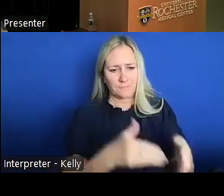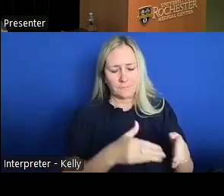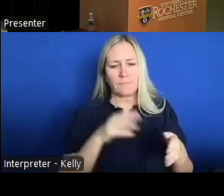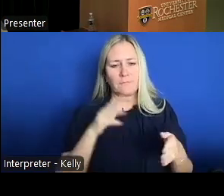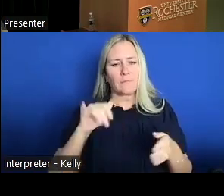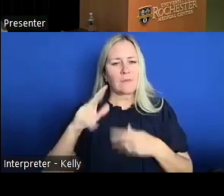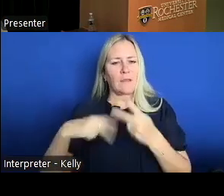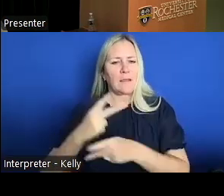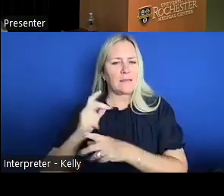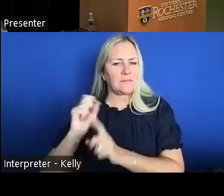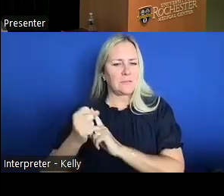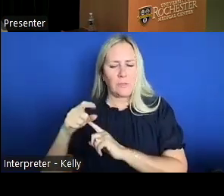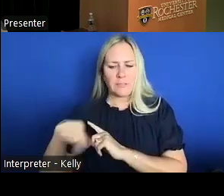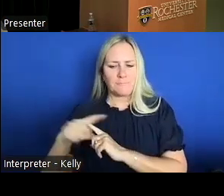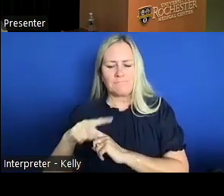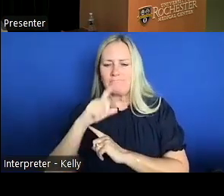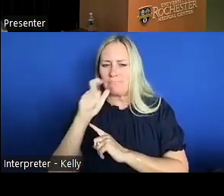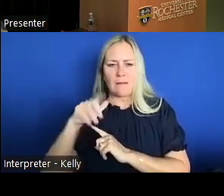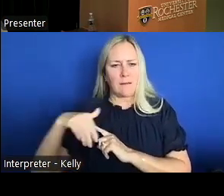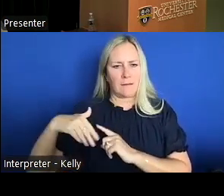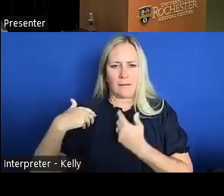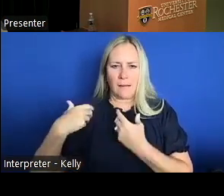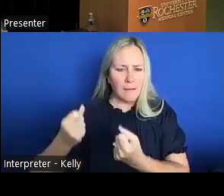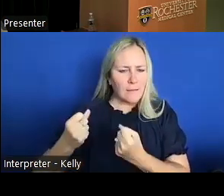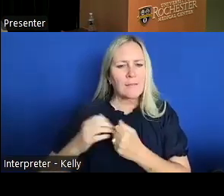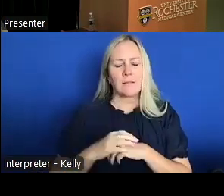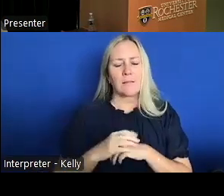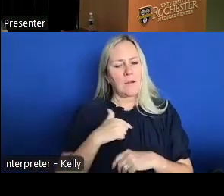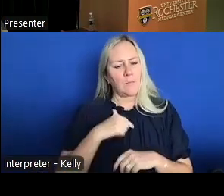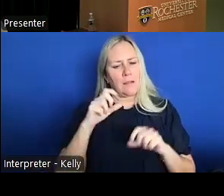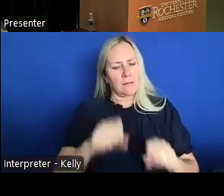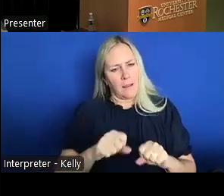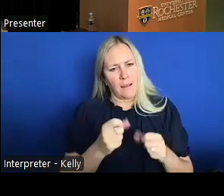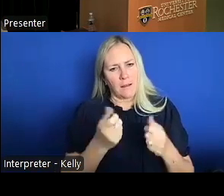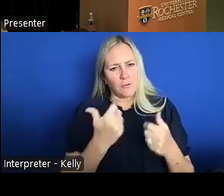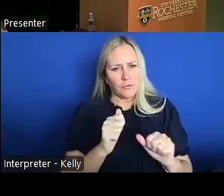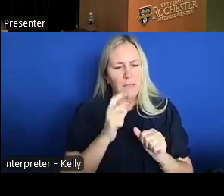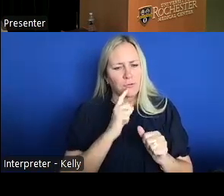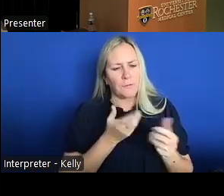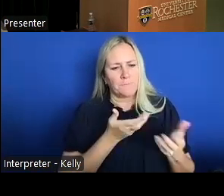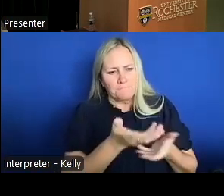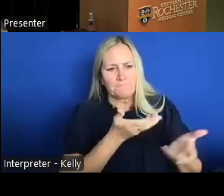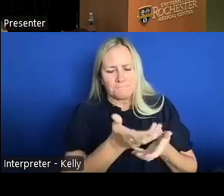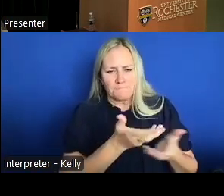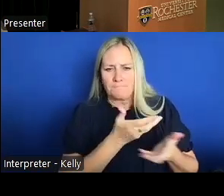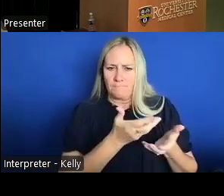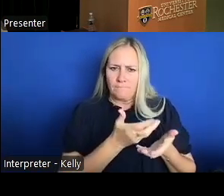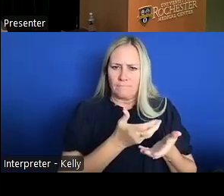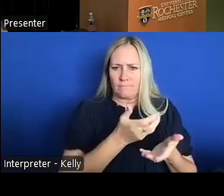ways that we can work with that in therapy but I also encourage you right after the loss or as a